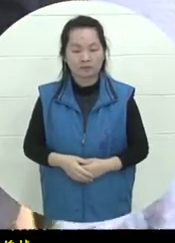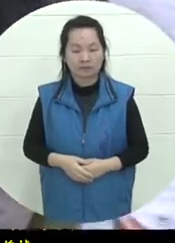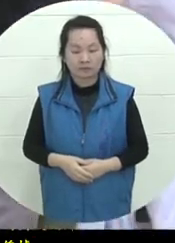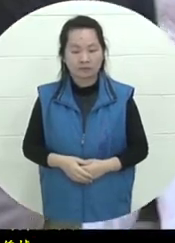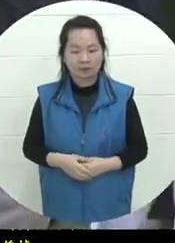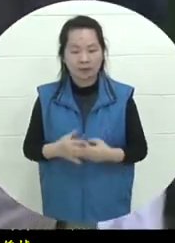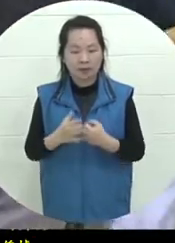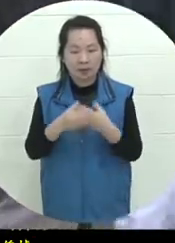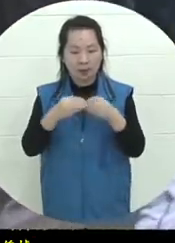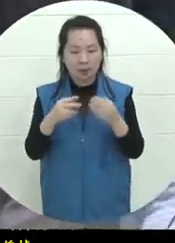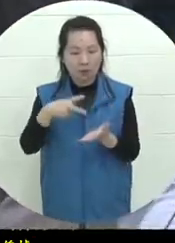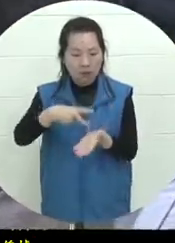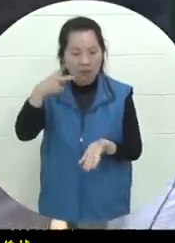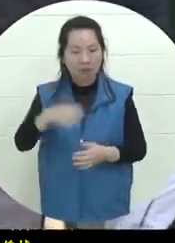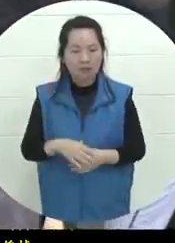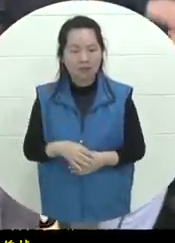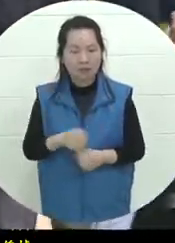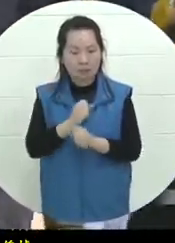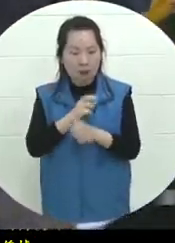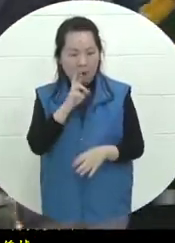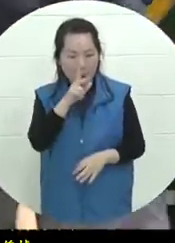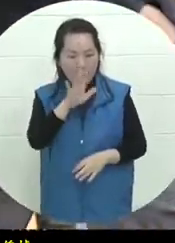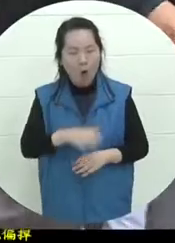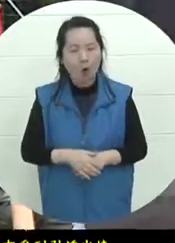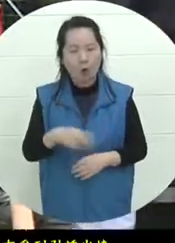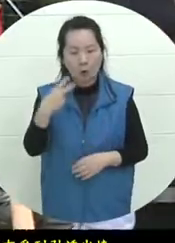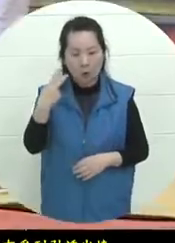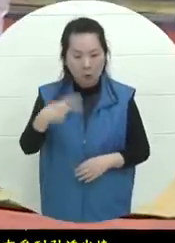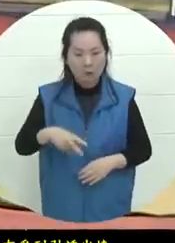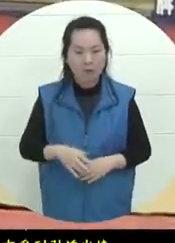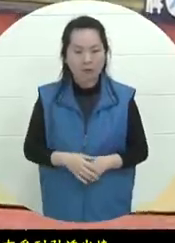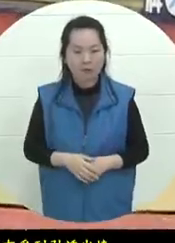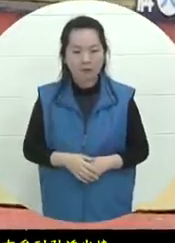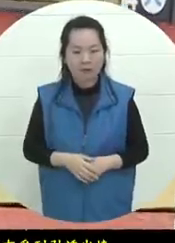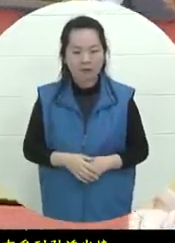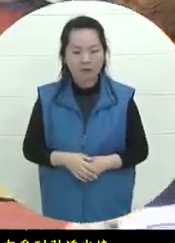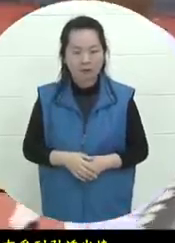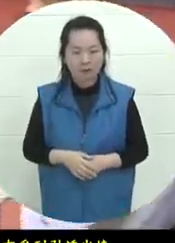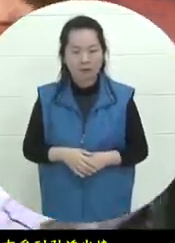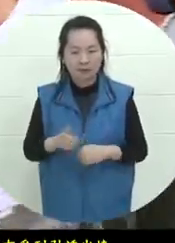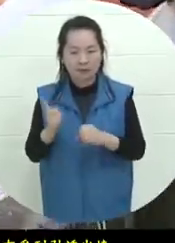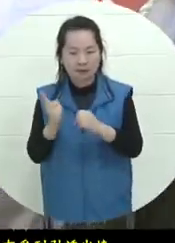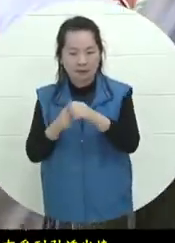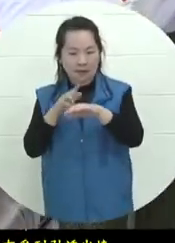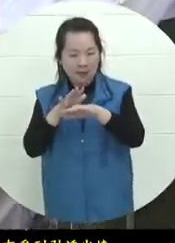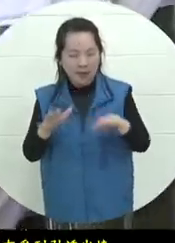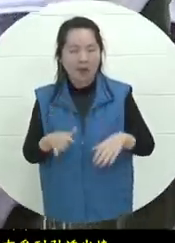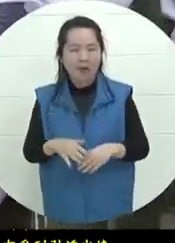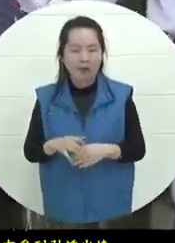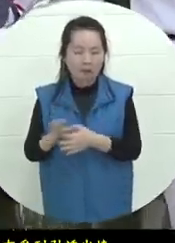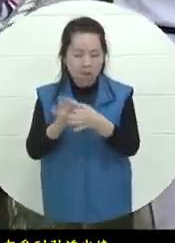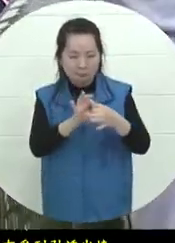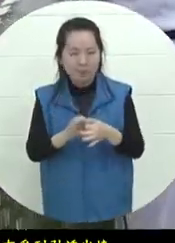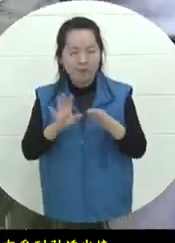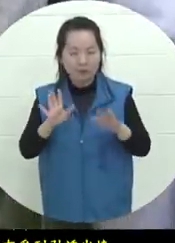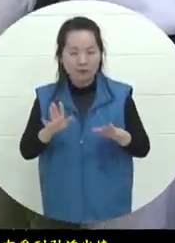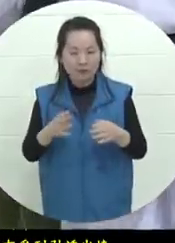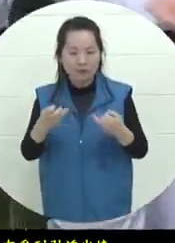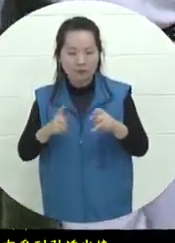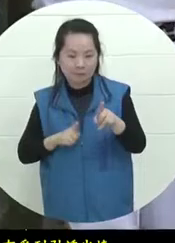and an error. In the middle, there was one of their own. In fact, the hit series has now tied the score at 2:2. The good news